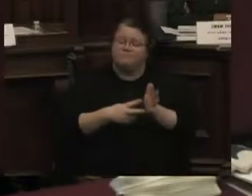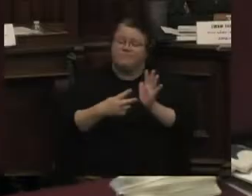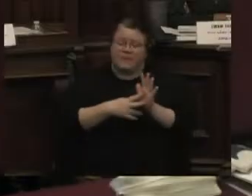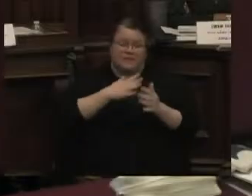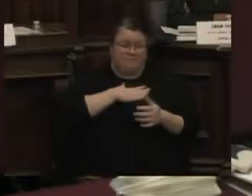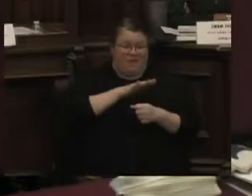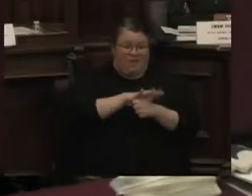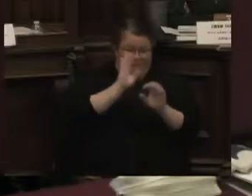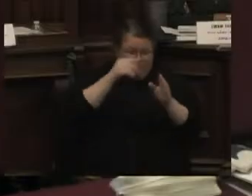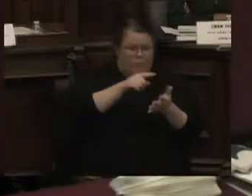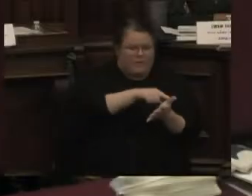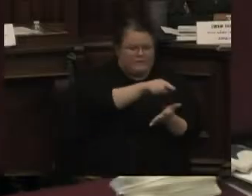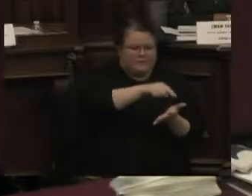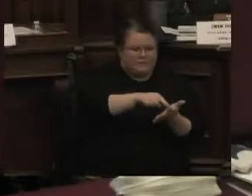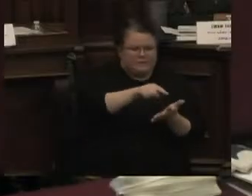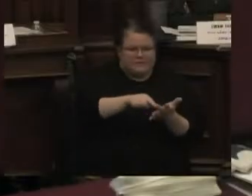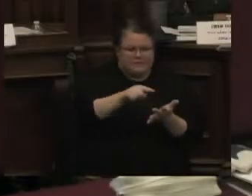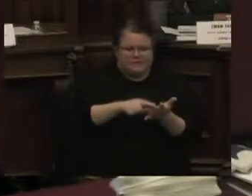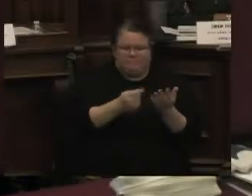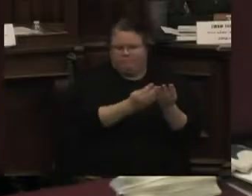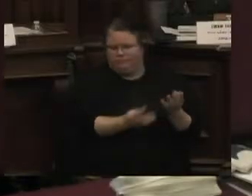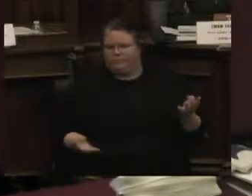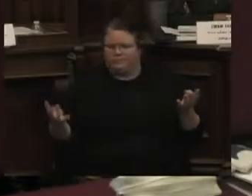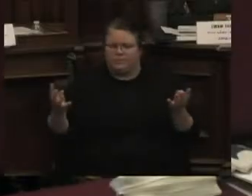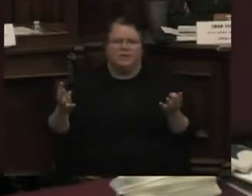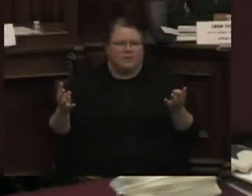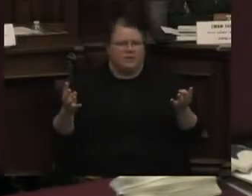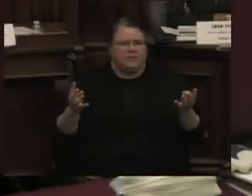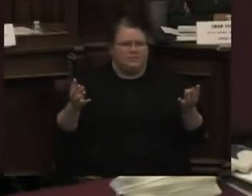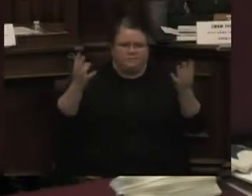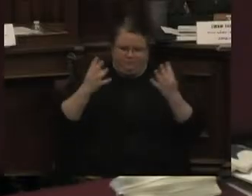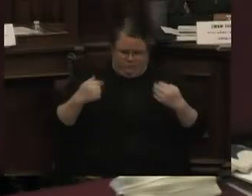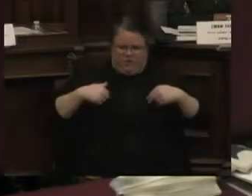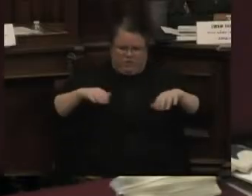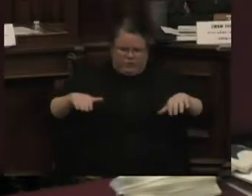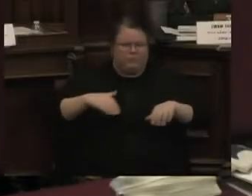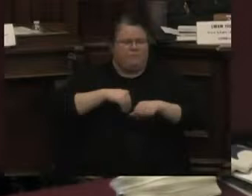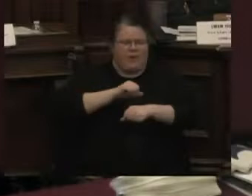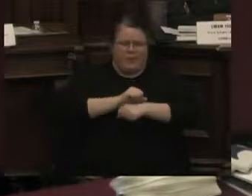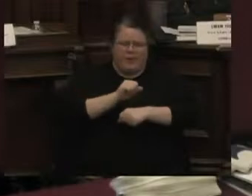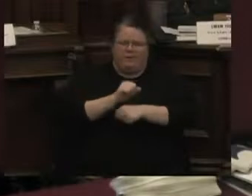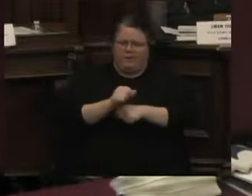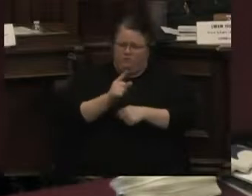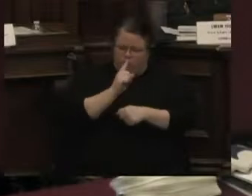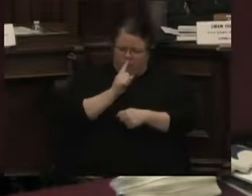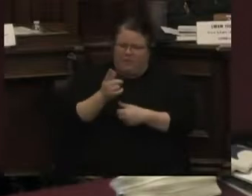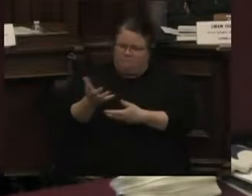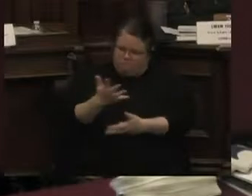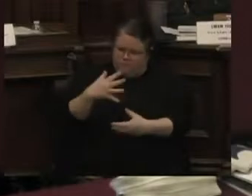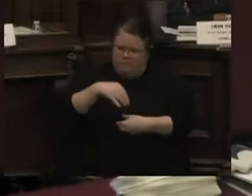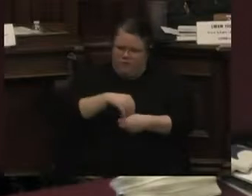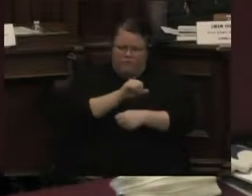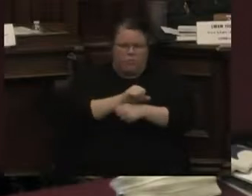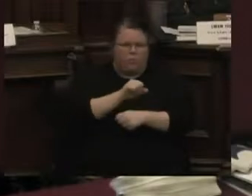in essence means that I have a swath of different disciplines